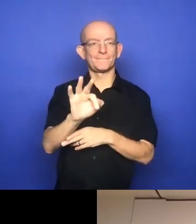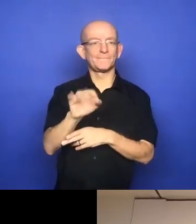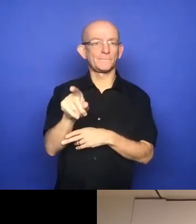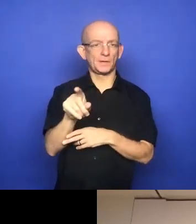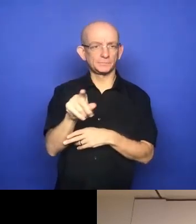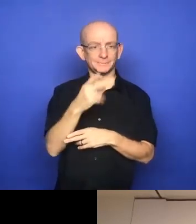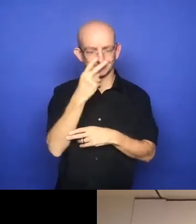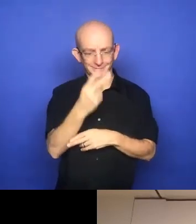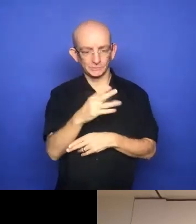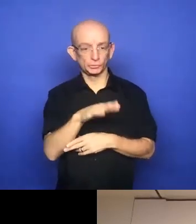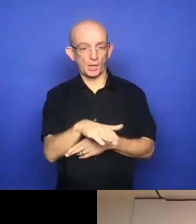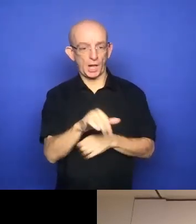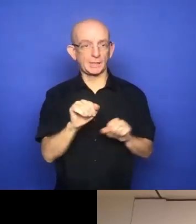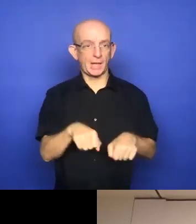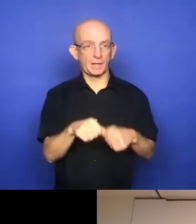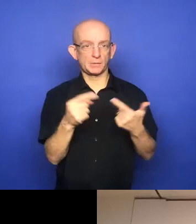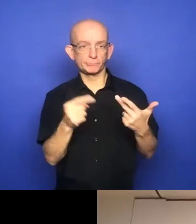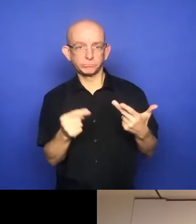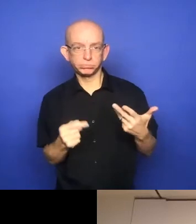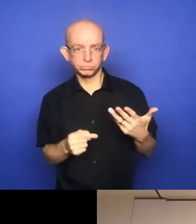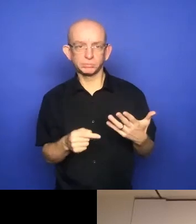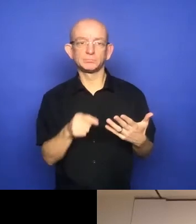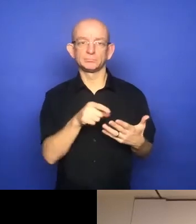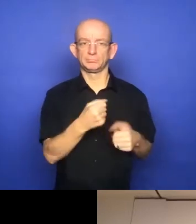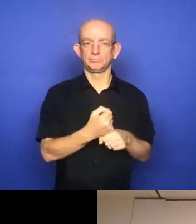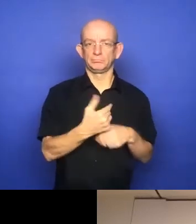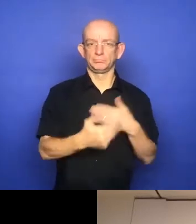is certainly the expert to answer questions on this one. And please be